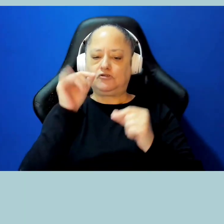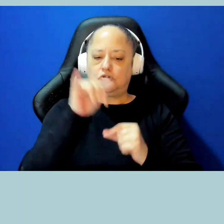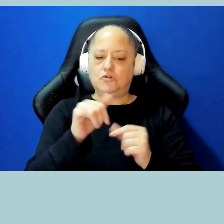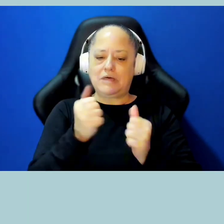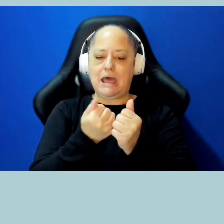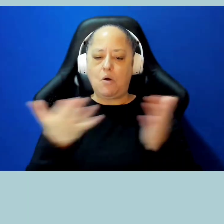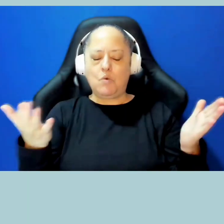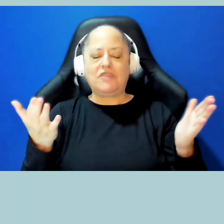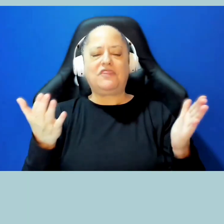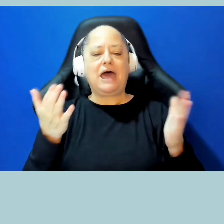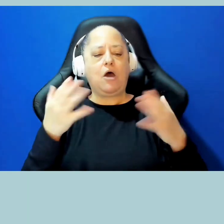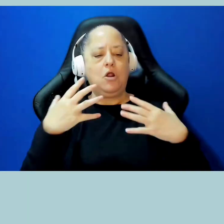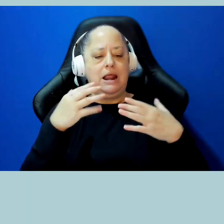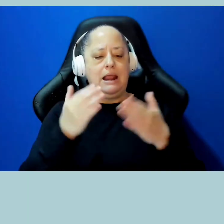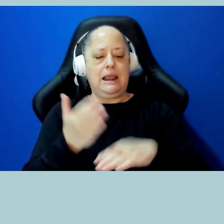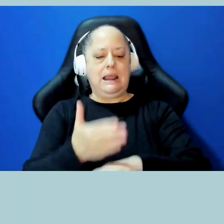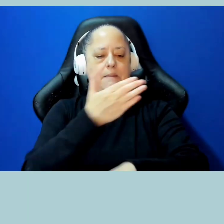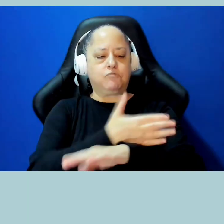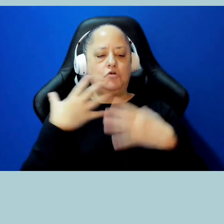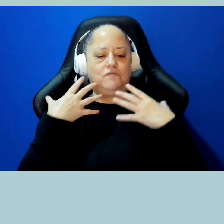of the population, those people with disabilities.